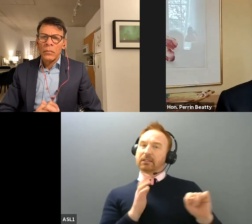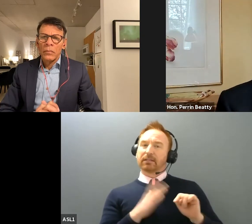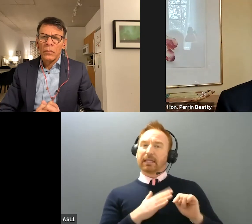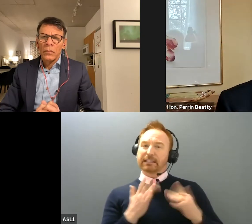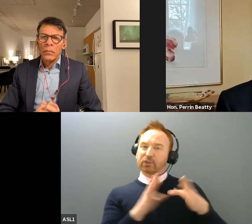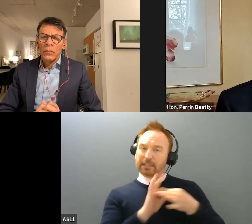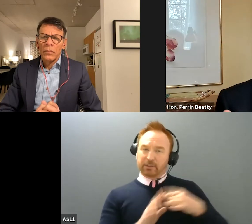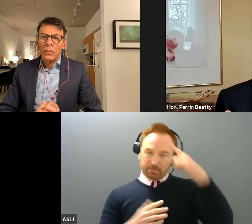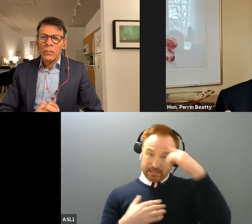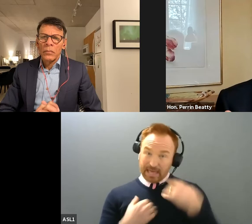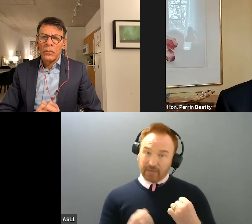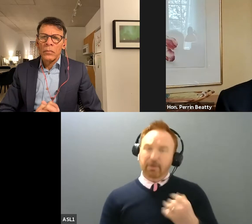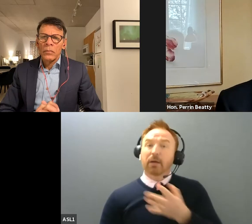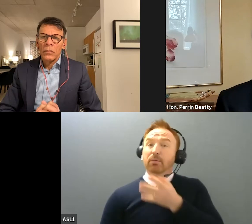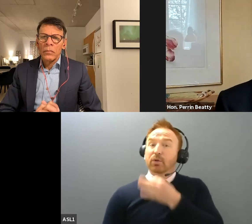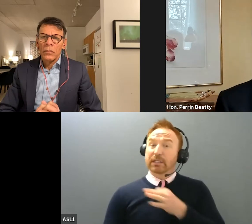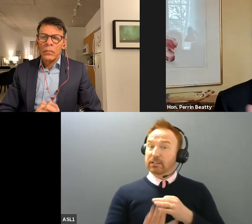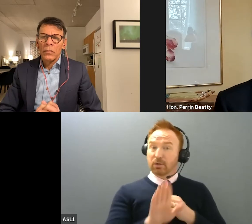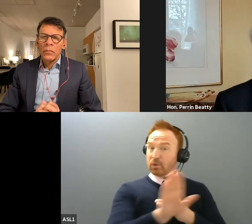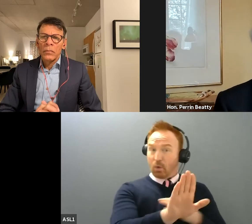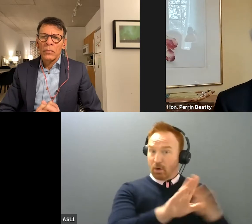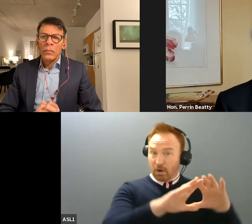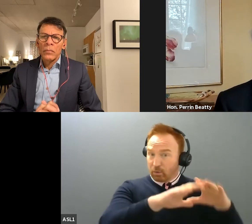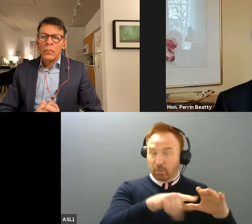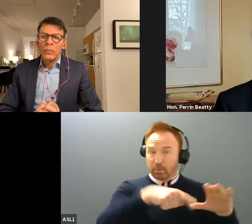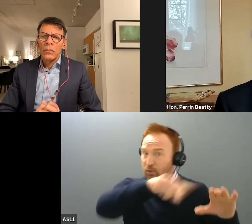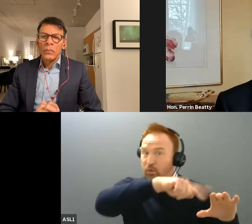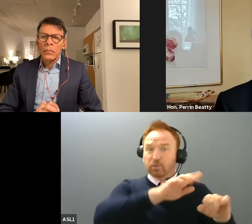grappling with as well? And are there things we might do together to to try to deal with that?